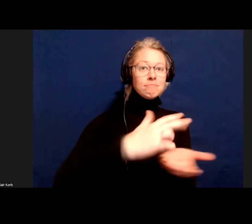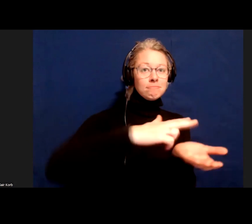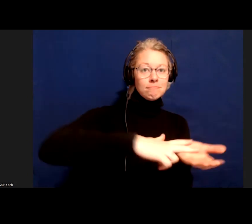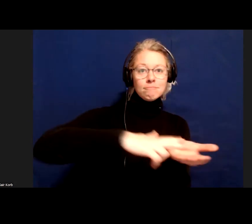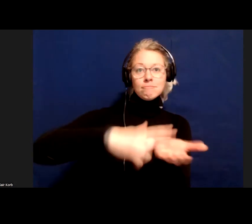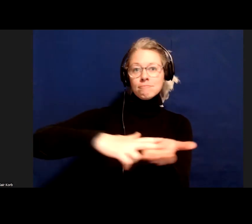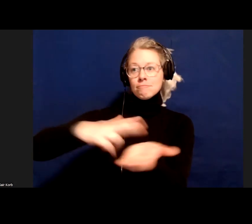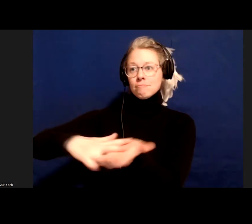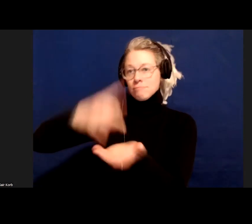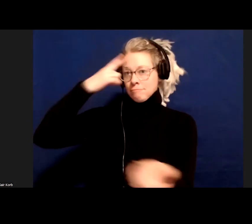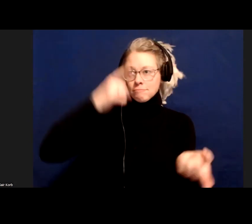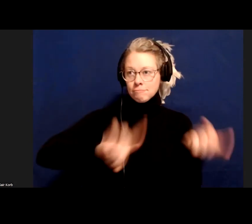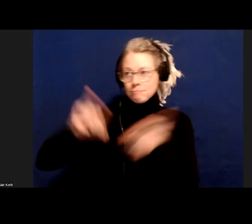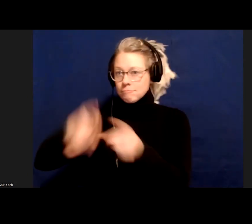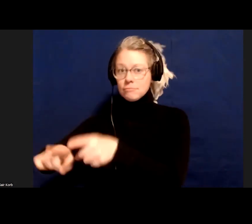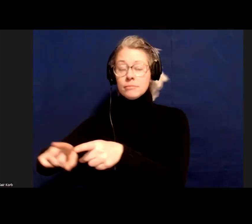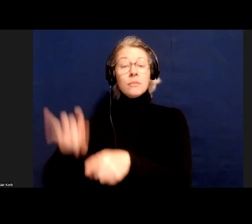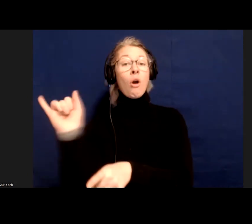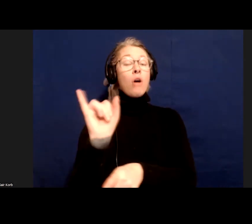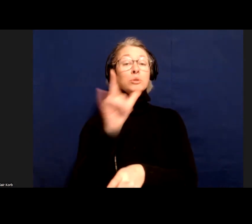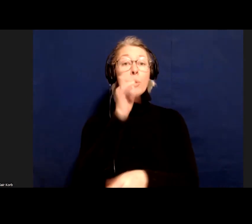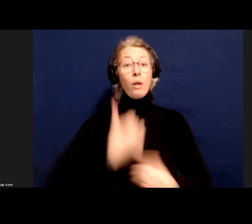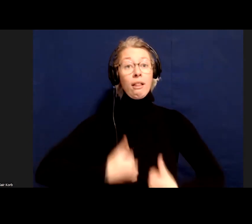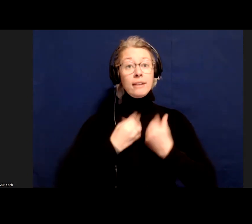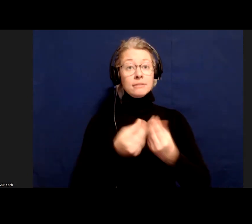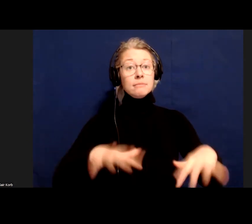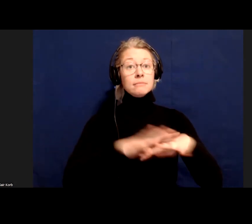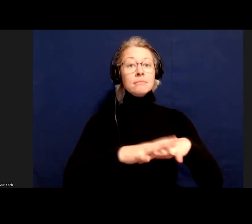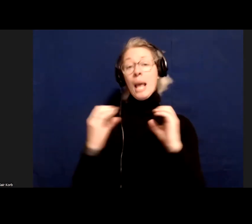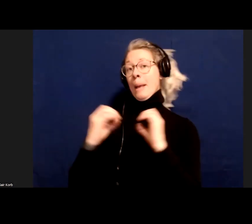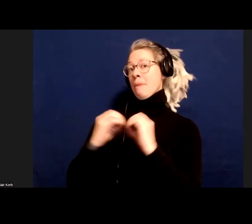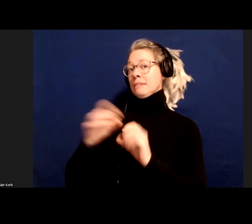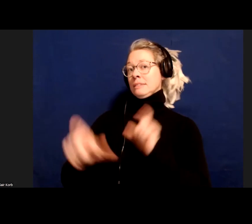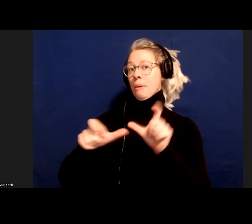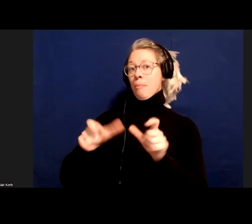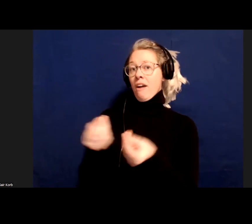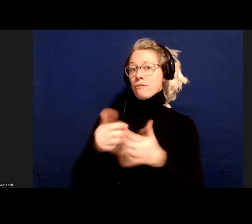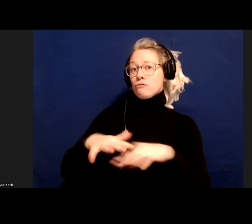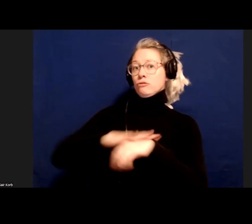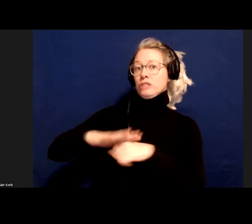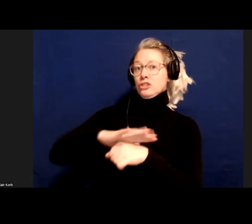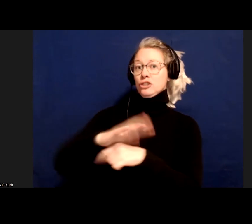also home to the Métis people of Region 3, and all of us who have the great honour and